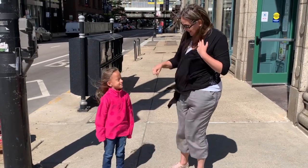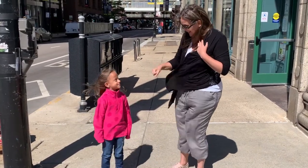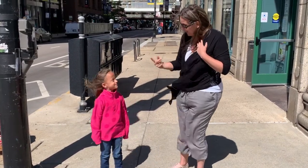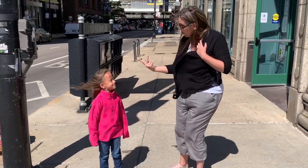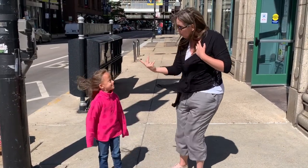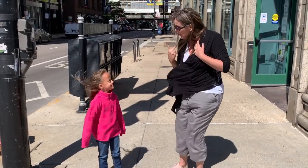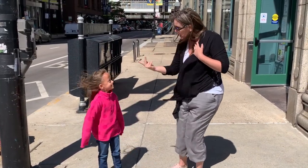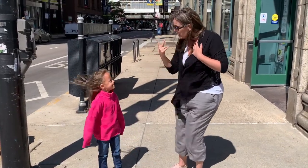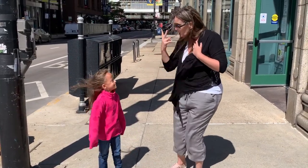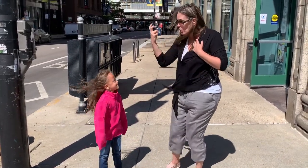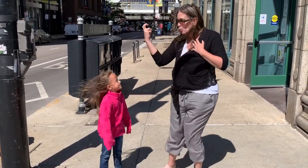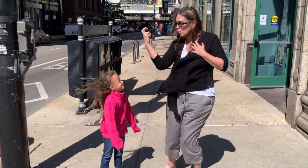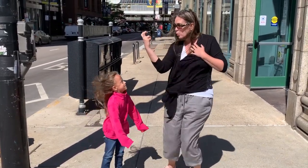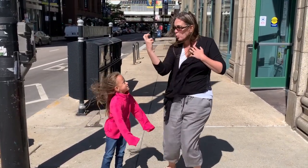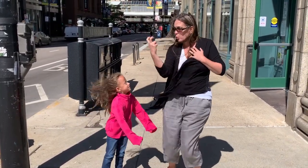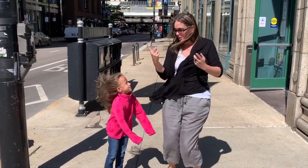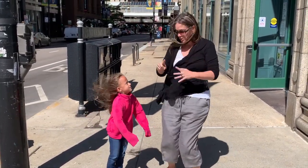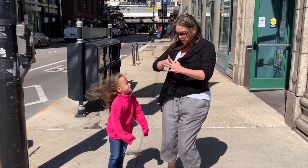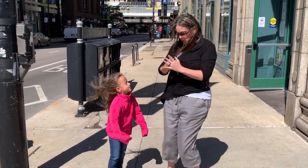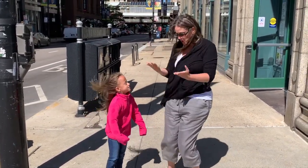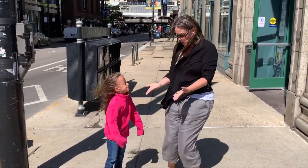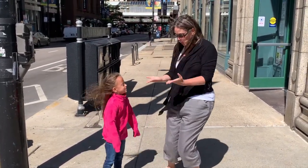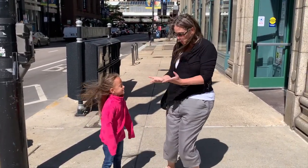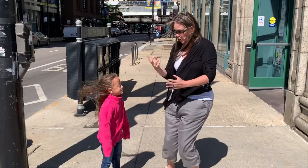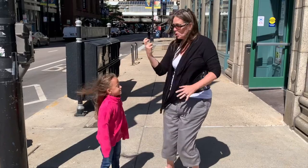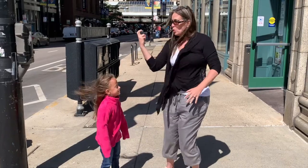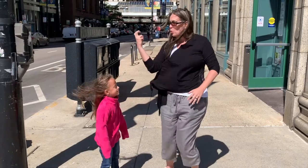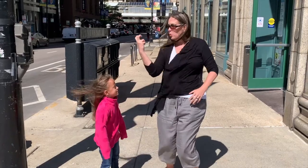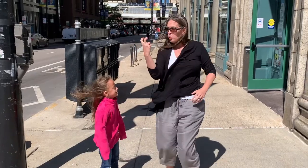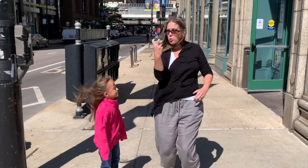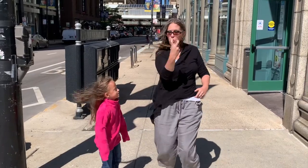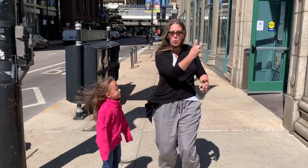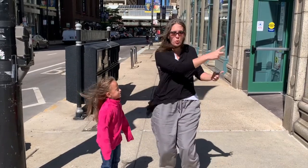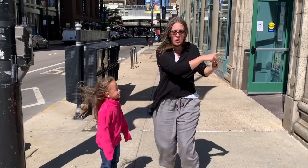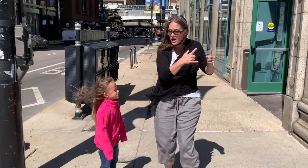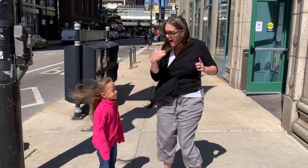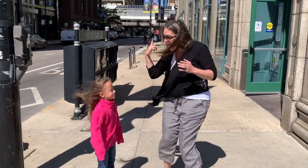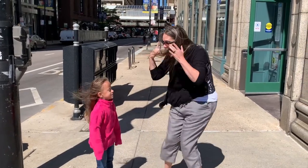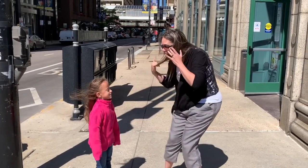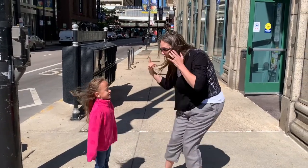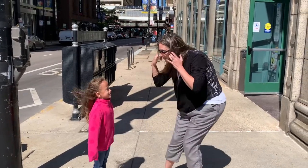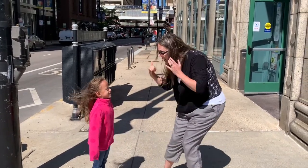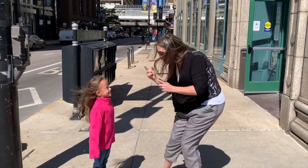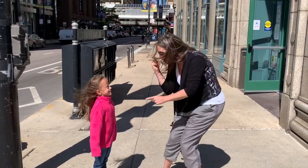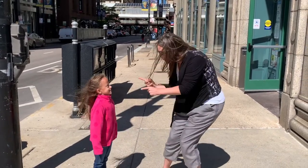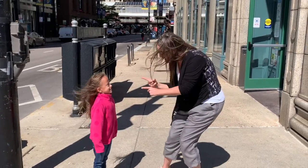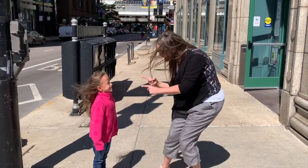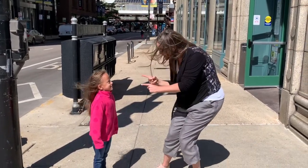Hey, we are going on road trip from here to California, right?